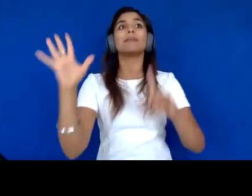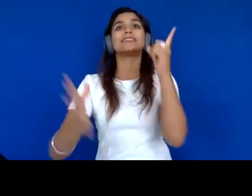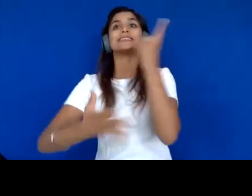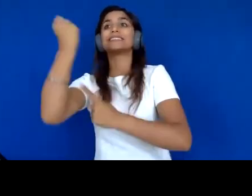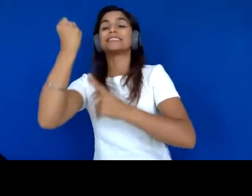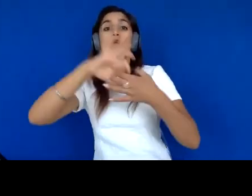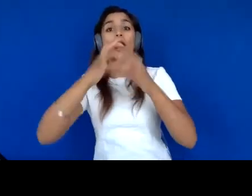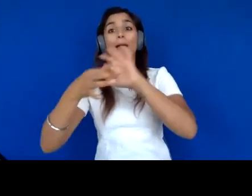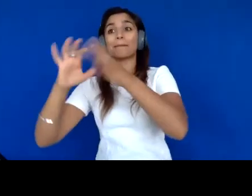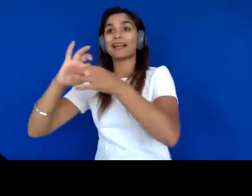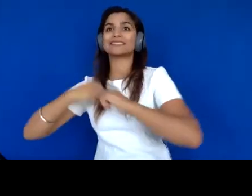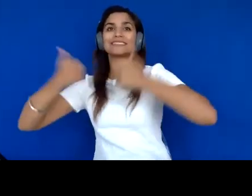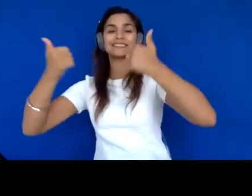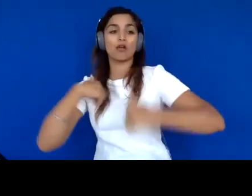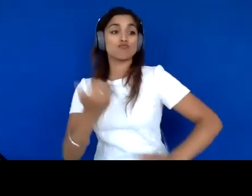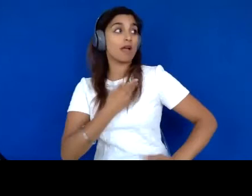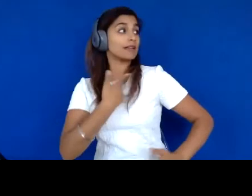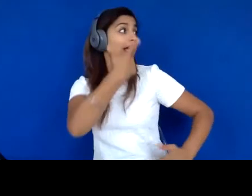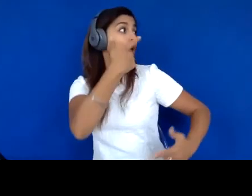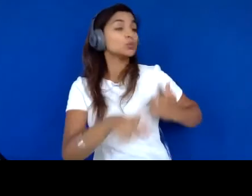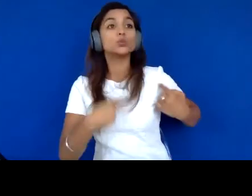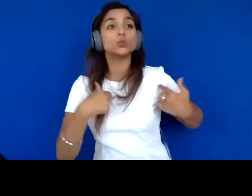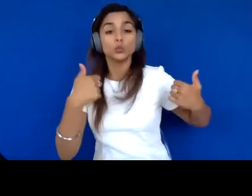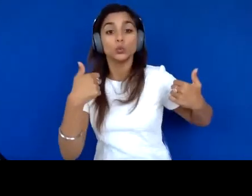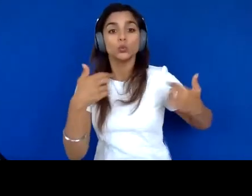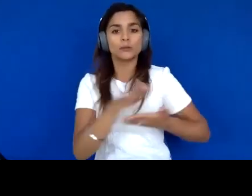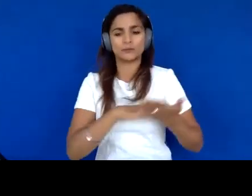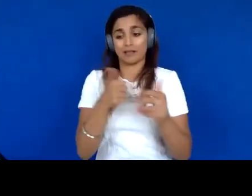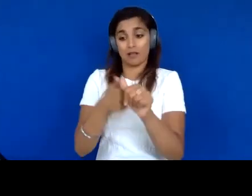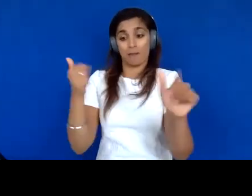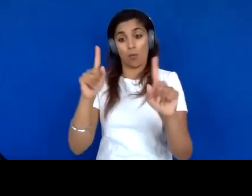this basically meant that the BBC had up until this point in the UK broadcaster